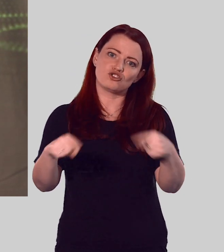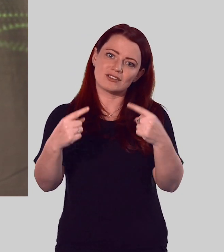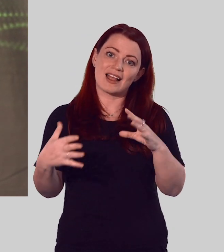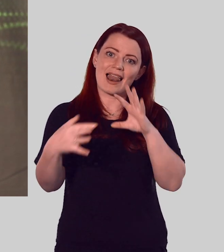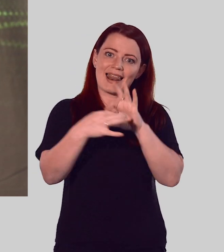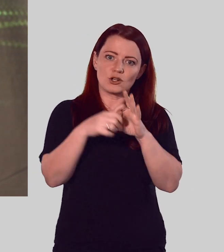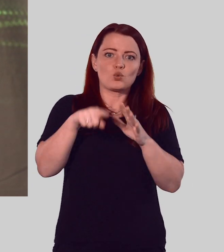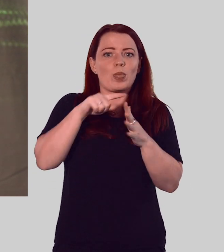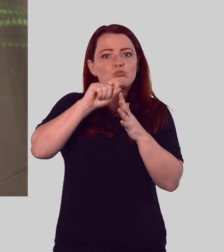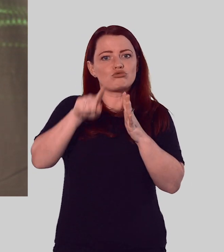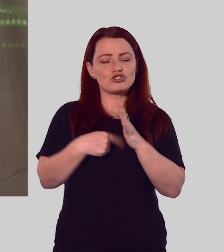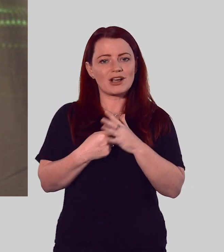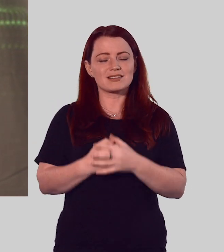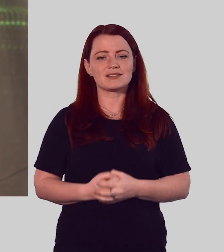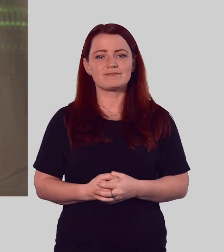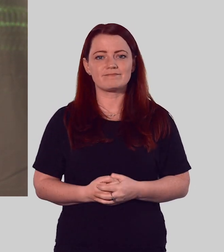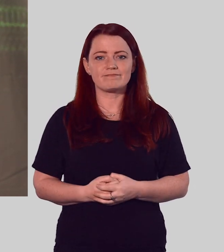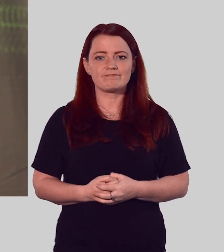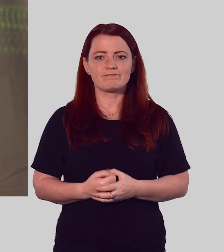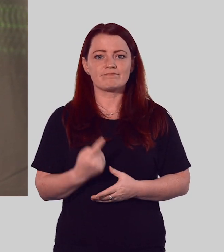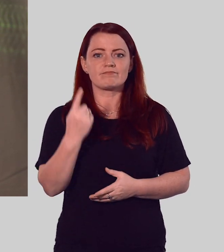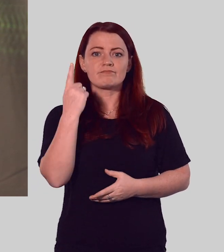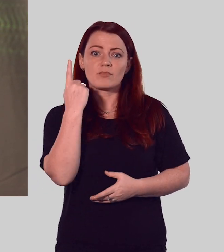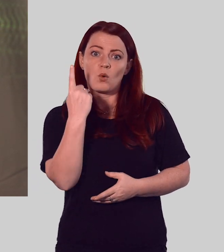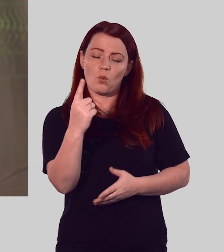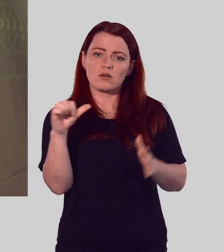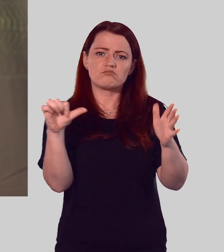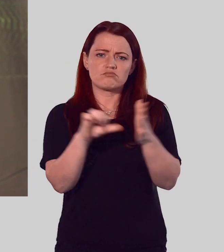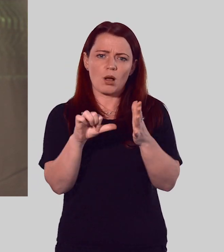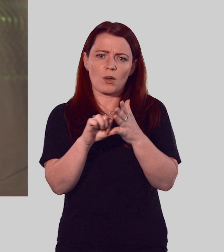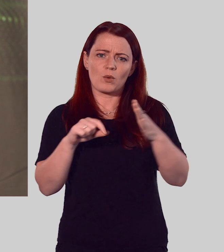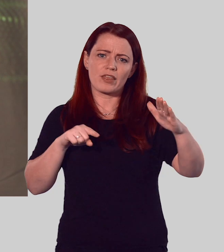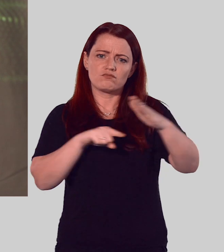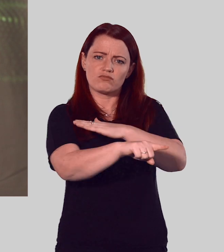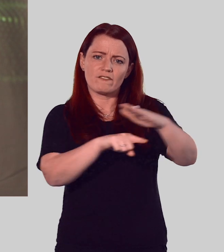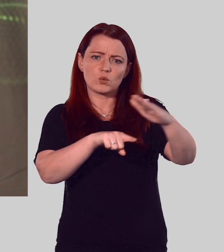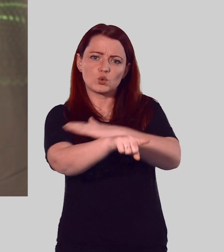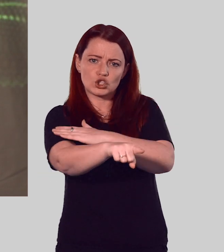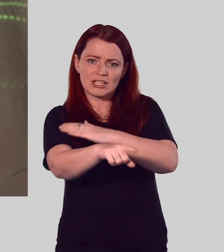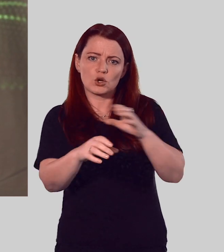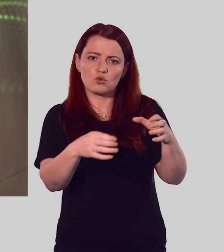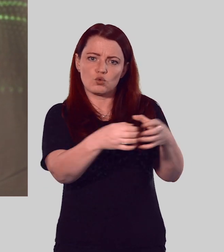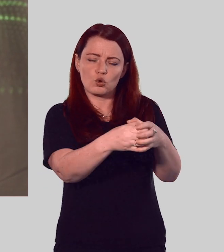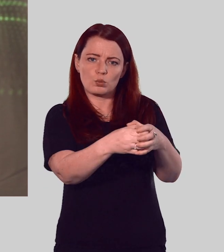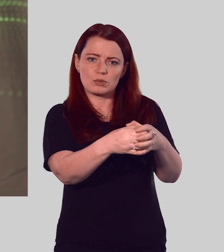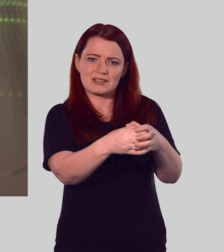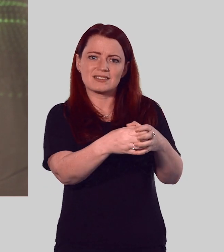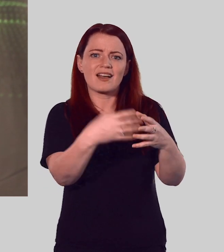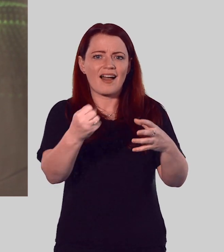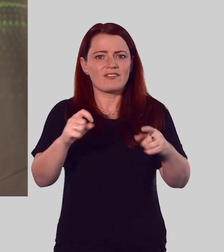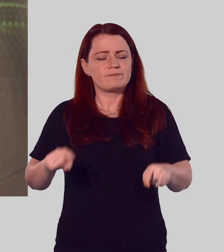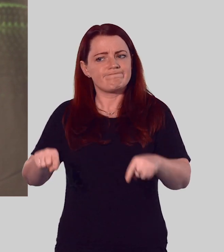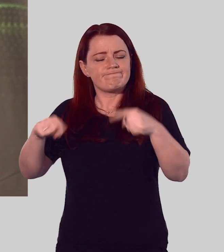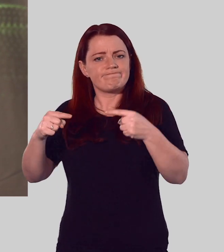One issue groups such as refugee groups face is white saviour complex, that is people particularly in campaigns